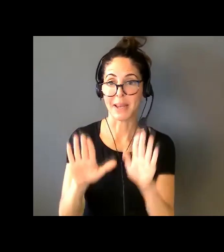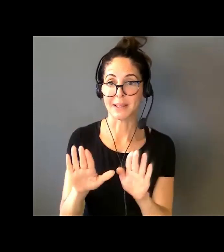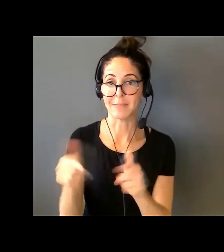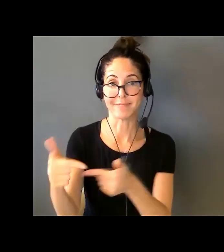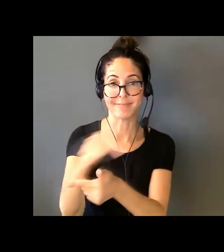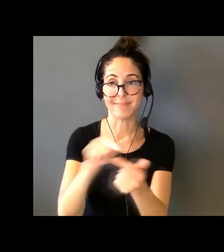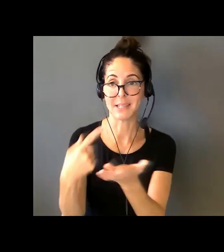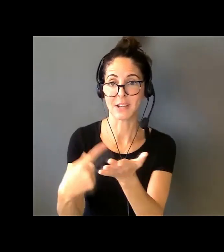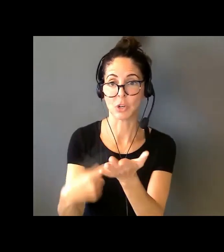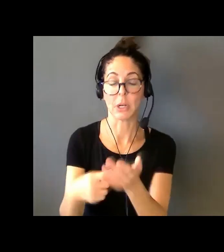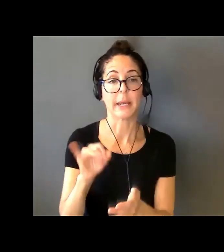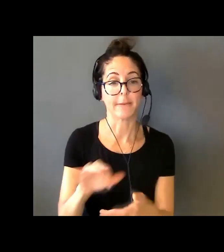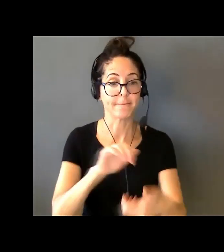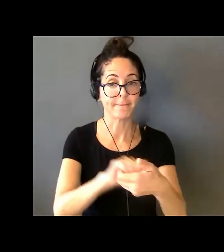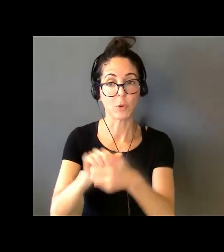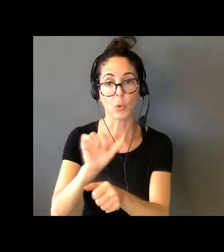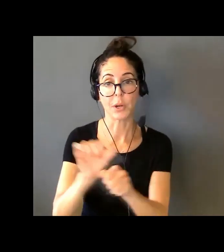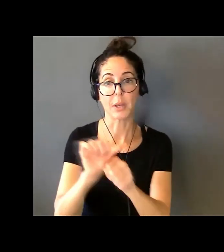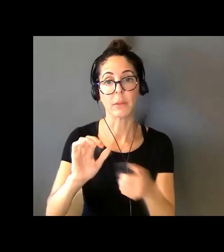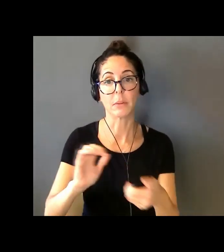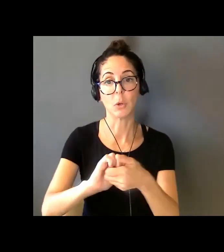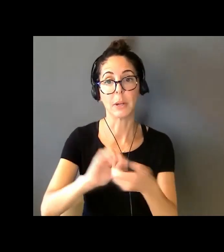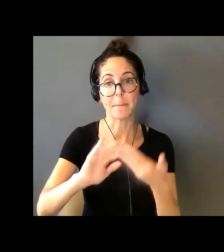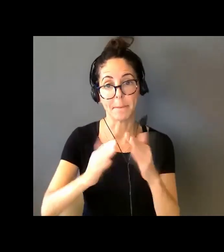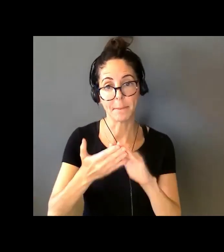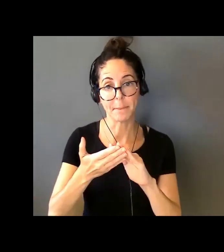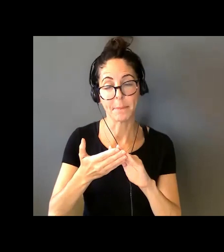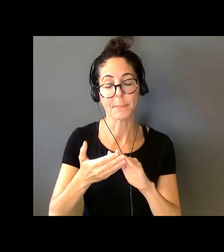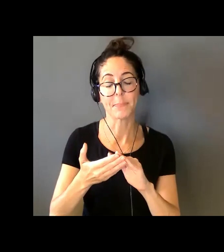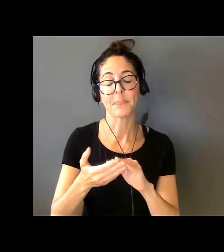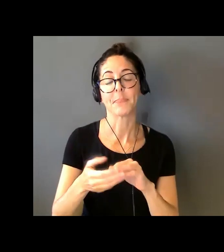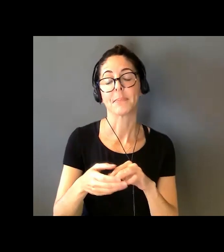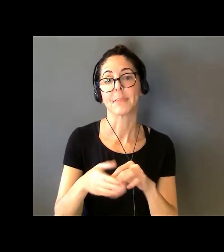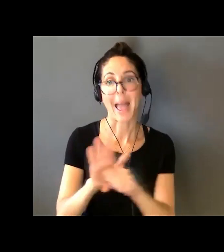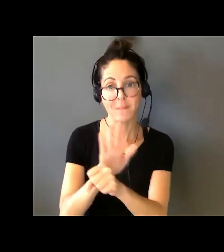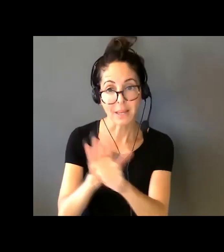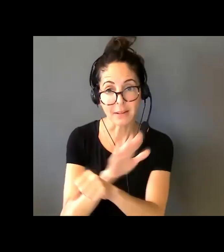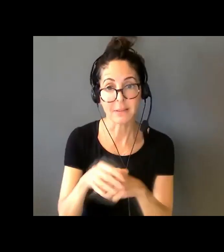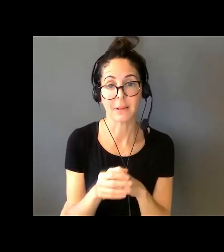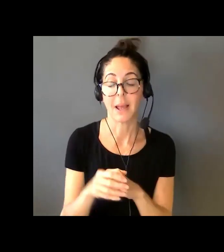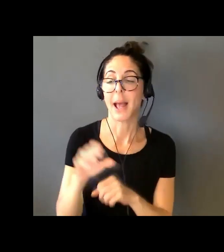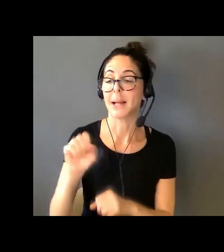partners, especially advocates, and then, like, involving community stakeholders who get credit